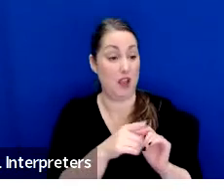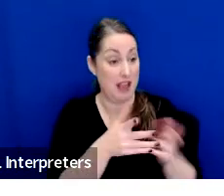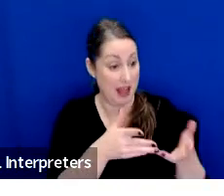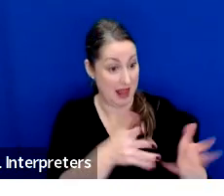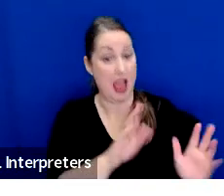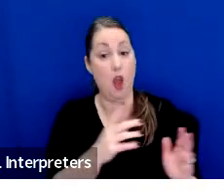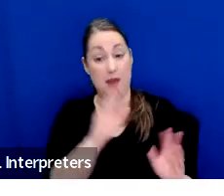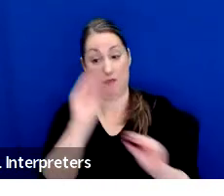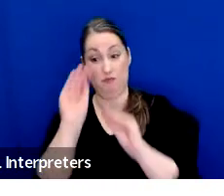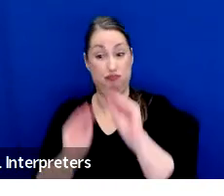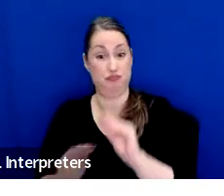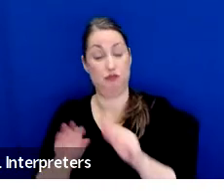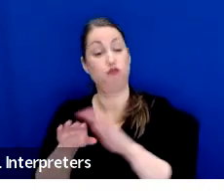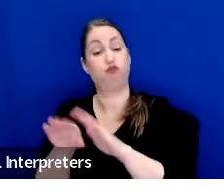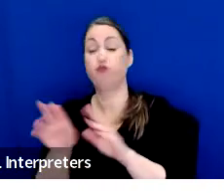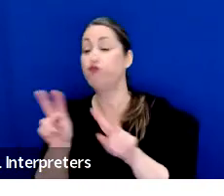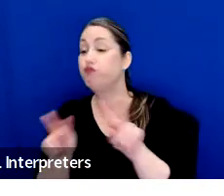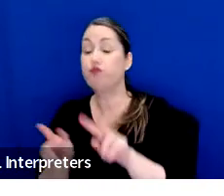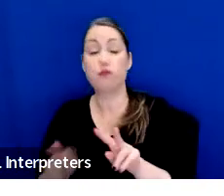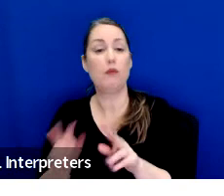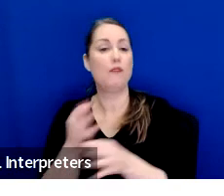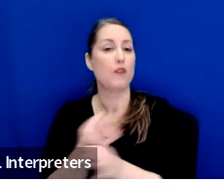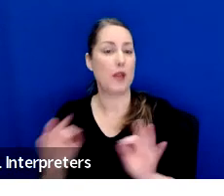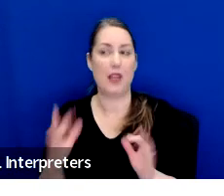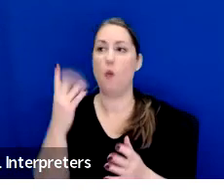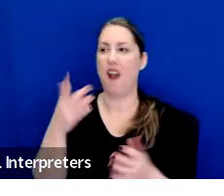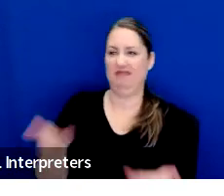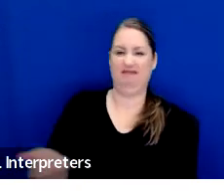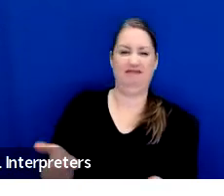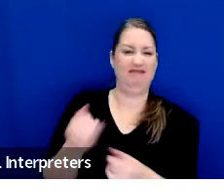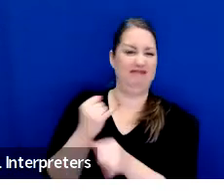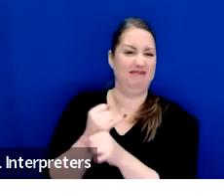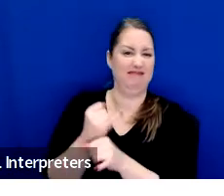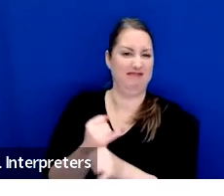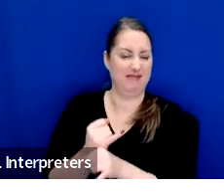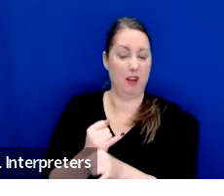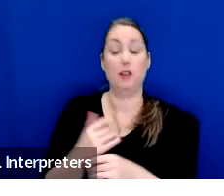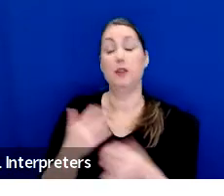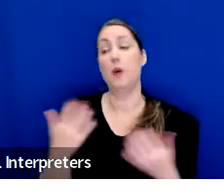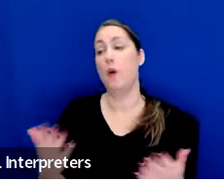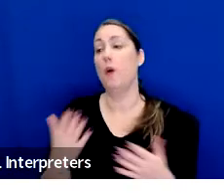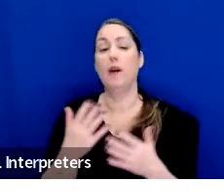because their students of Fresno City College and then anything that we can also find on the web websites.